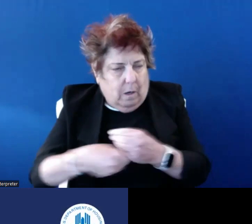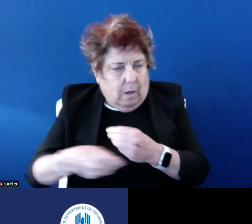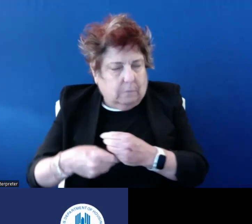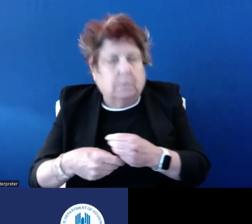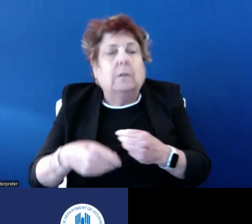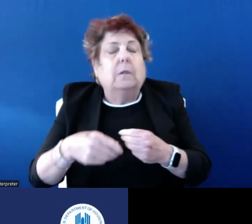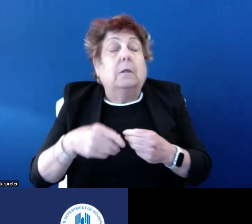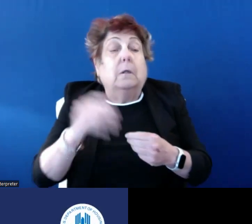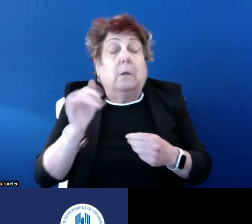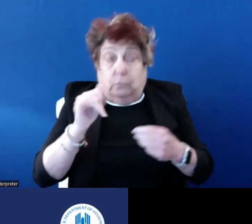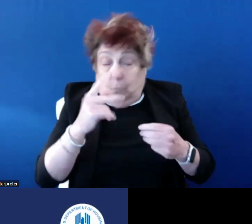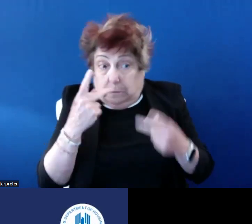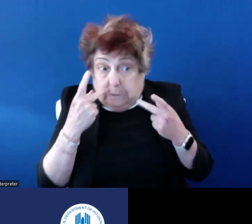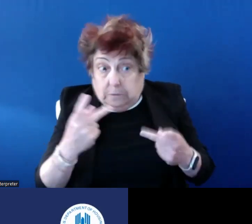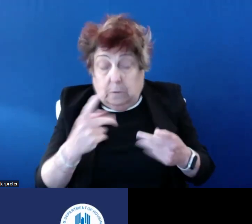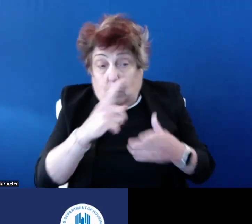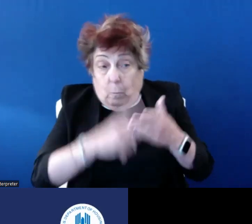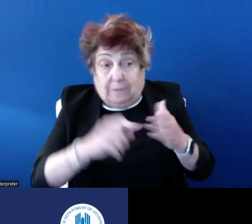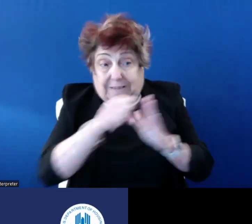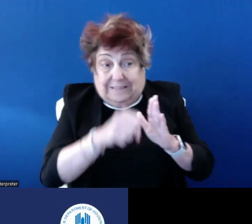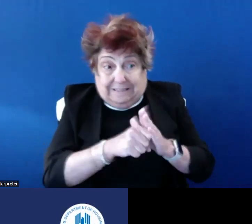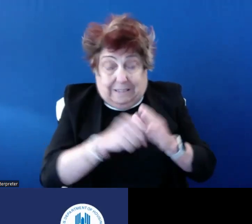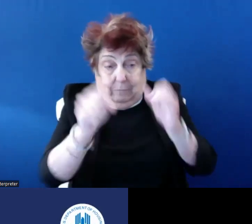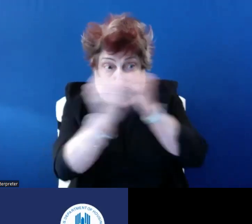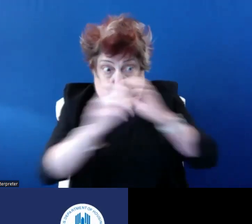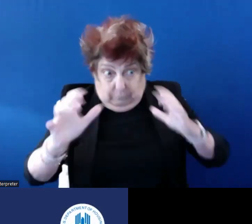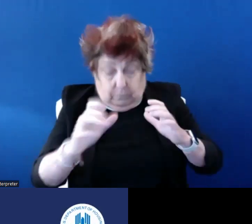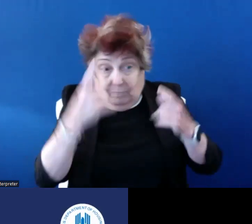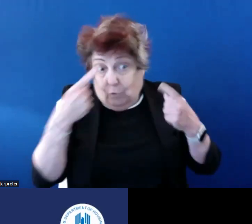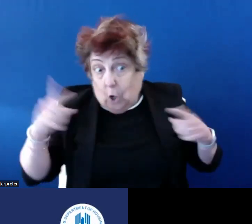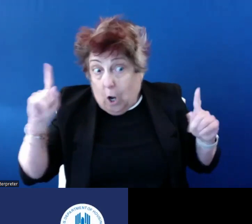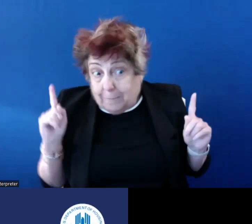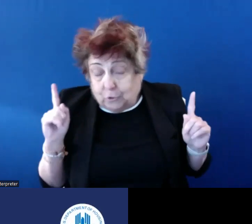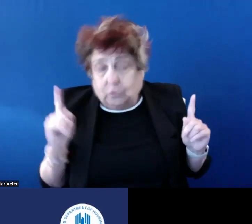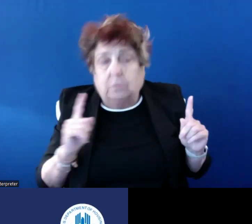accomplish as a result of participating in the HSPA.